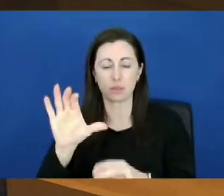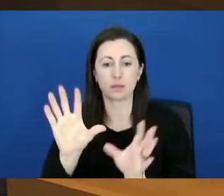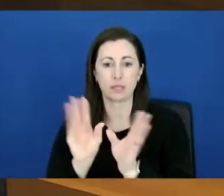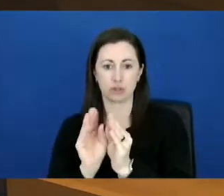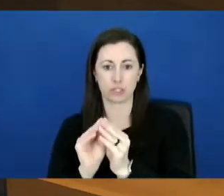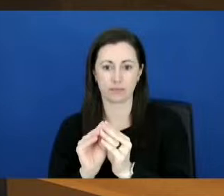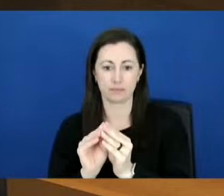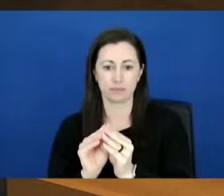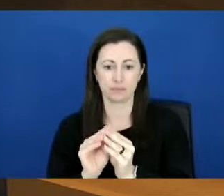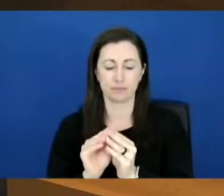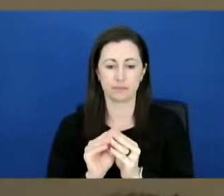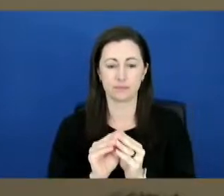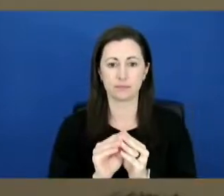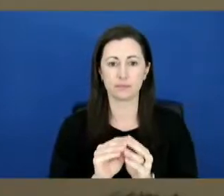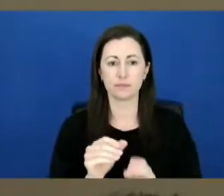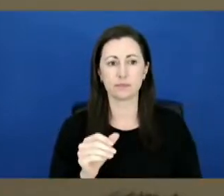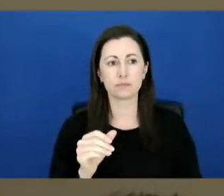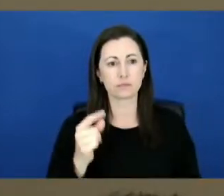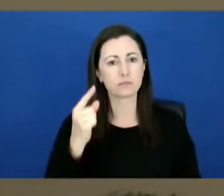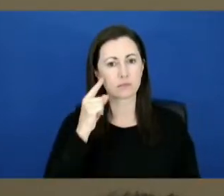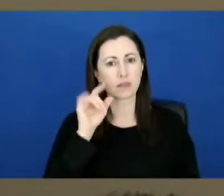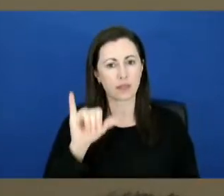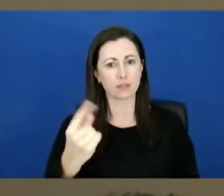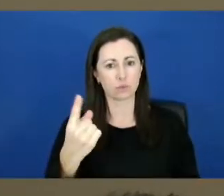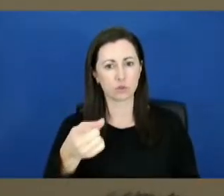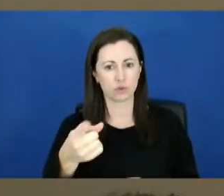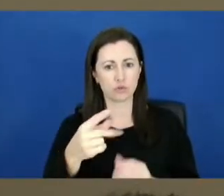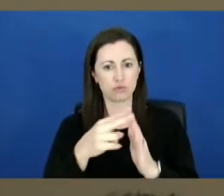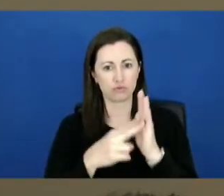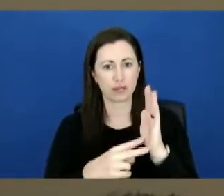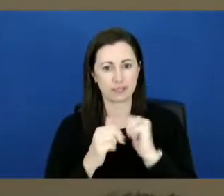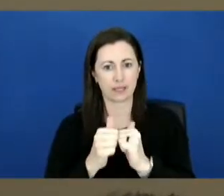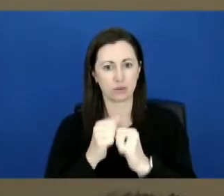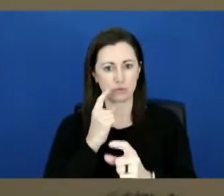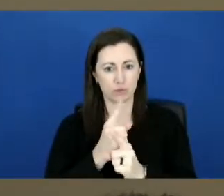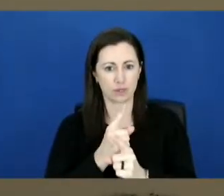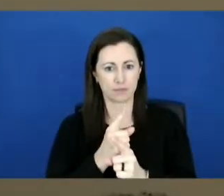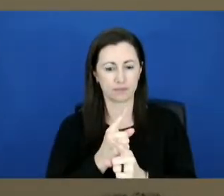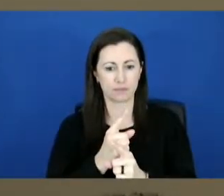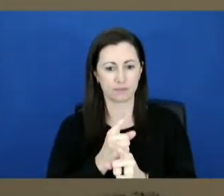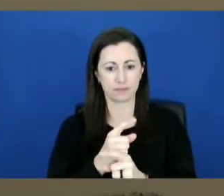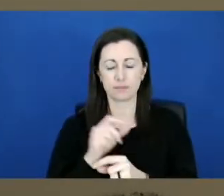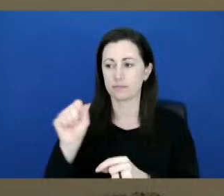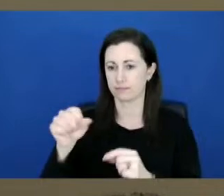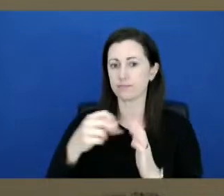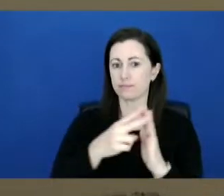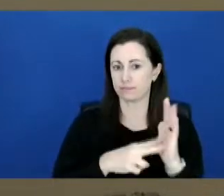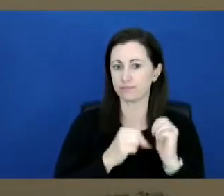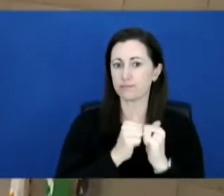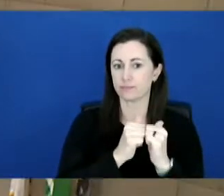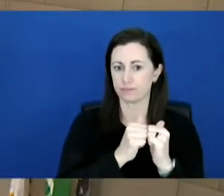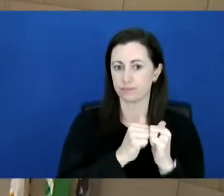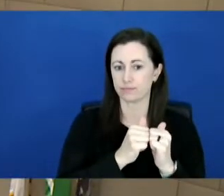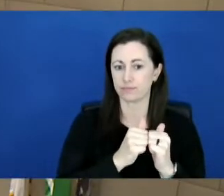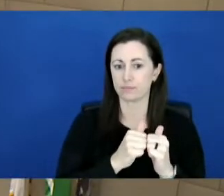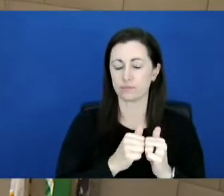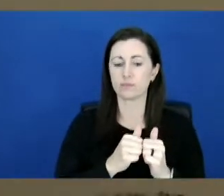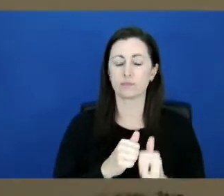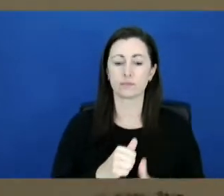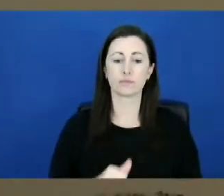SHE DIDN'T VOTE AGAINST CLOSING THE PUBLIC HEARING. IF I'M NOT MISTAKEN, THAT WAS THE ONE THAT YOU DID READ TOGETHER.